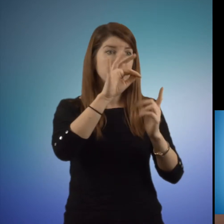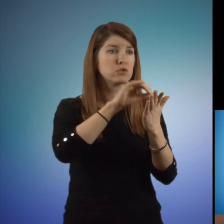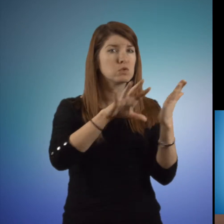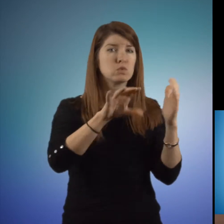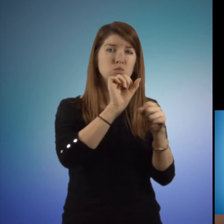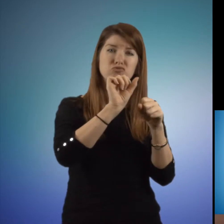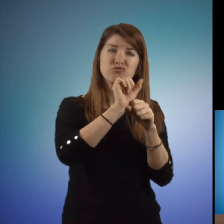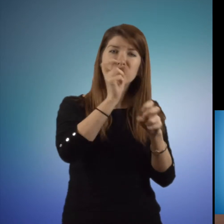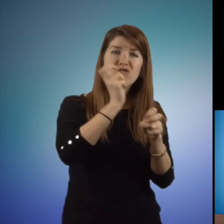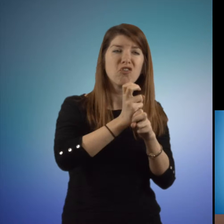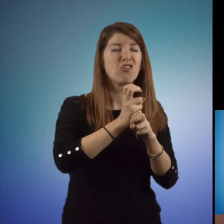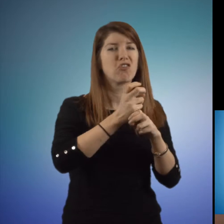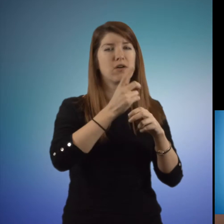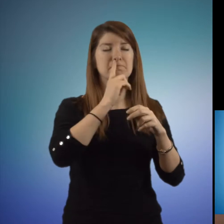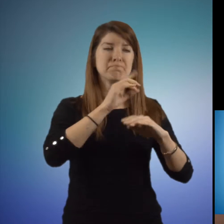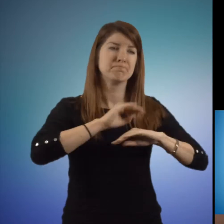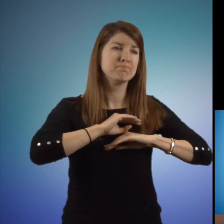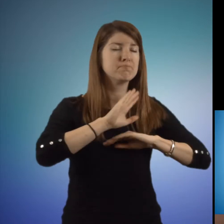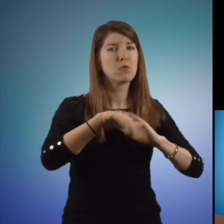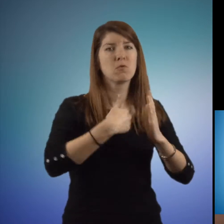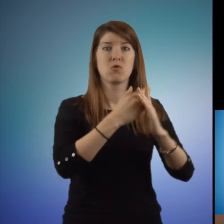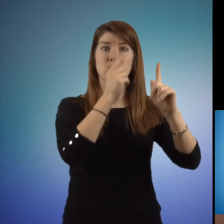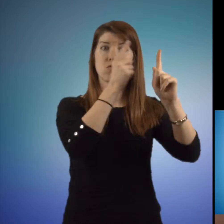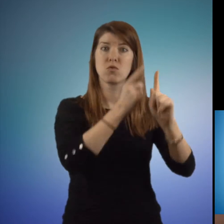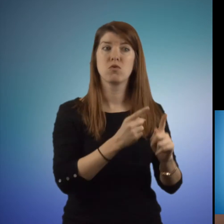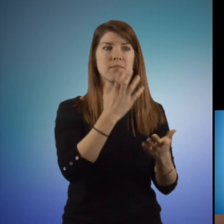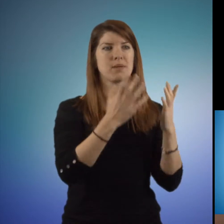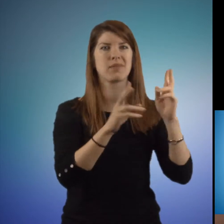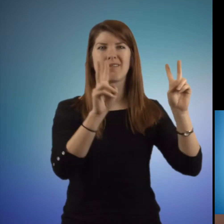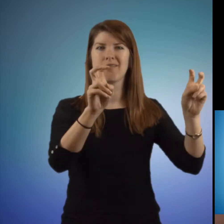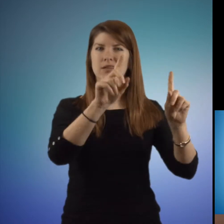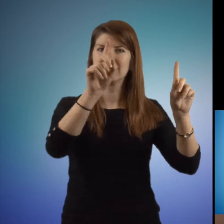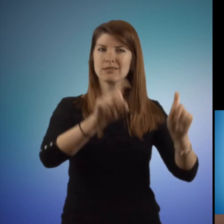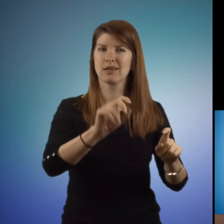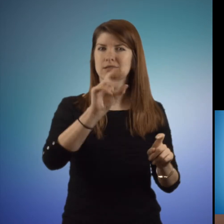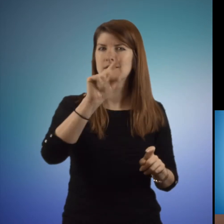and meets all of their goals, they may actually test out of special education.